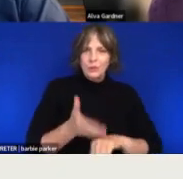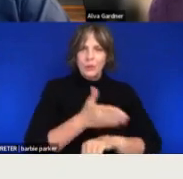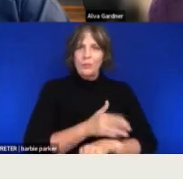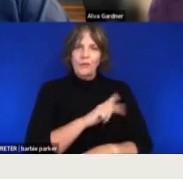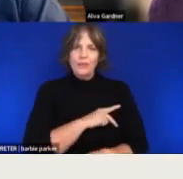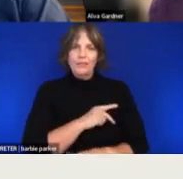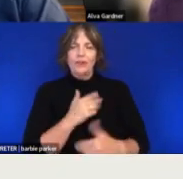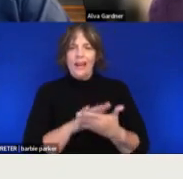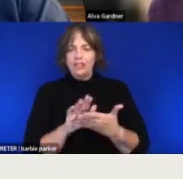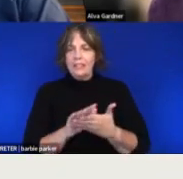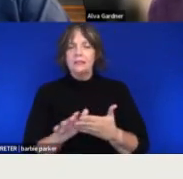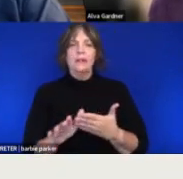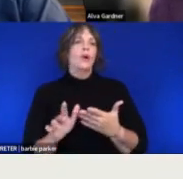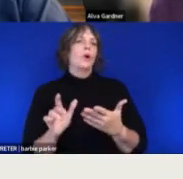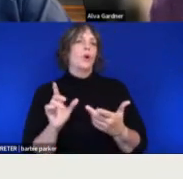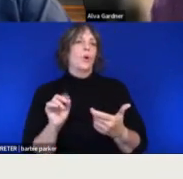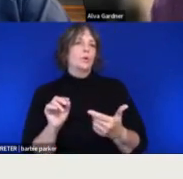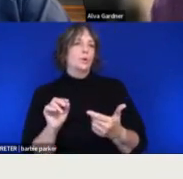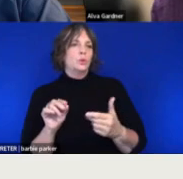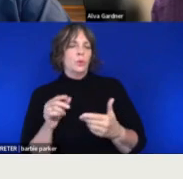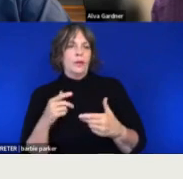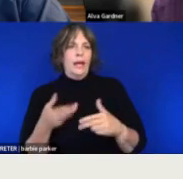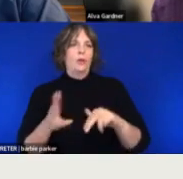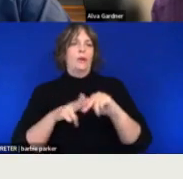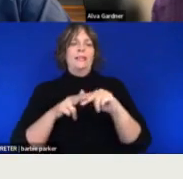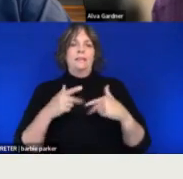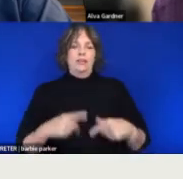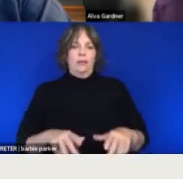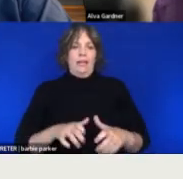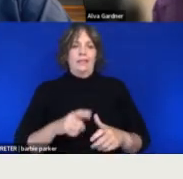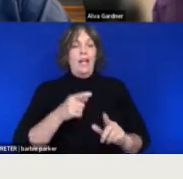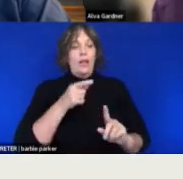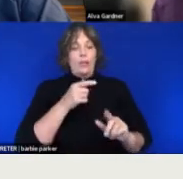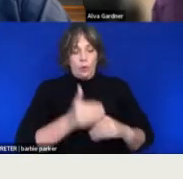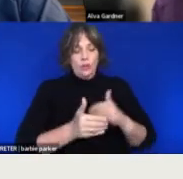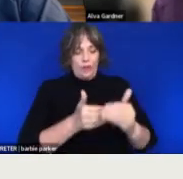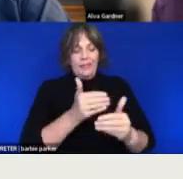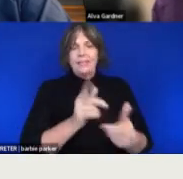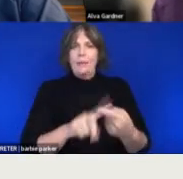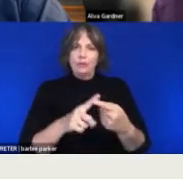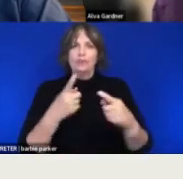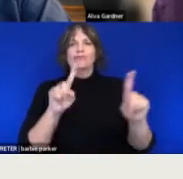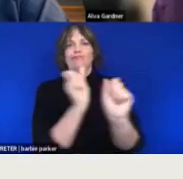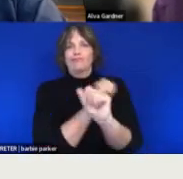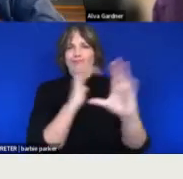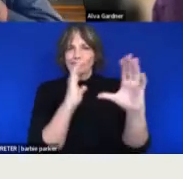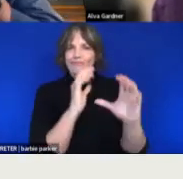activity? Those are the steps that are going to lead to the outcome. So let's look at a couple of examples here, and